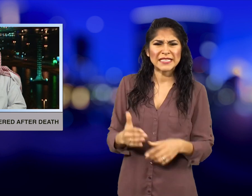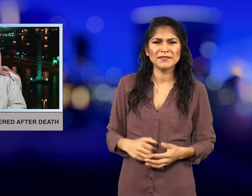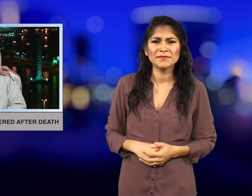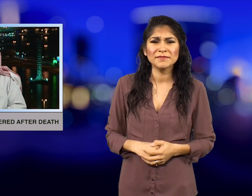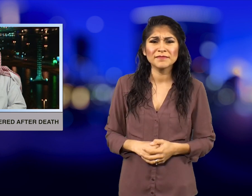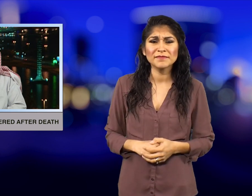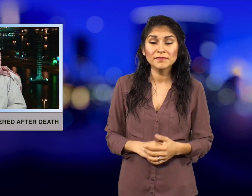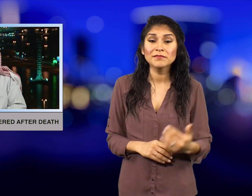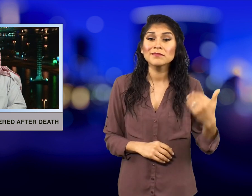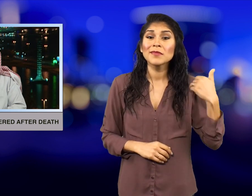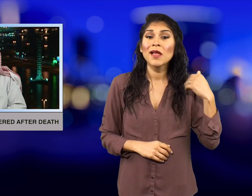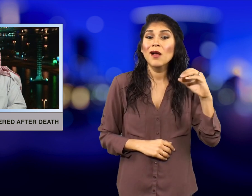government.